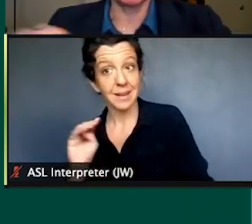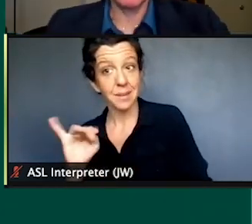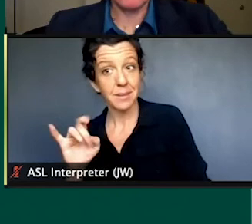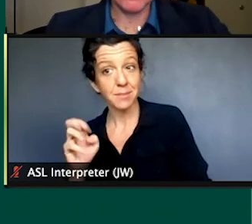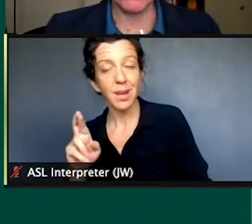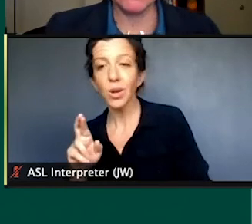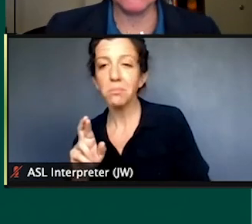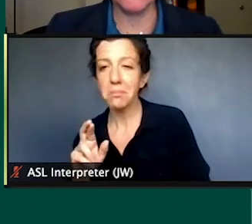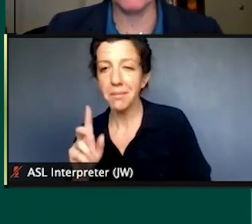Okay.